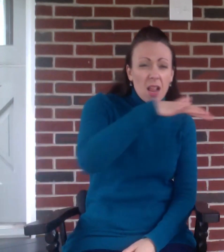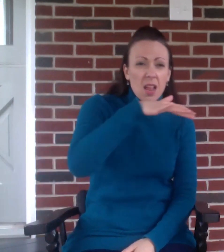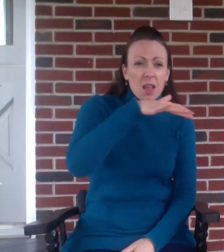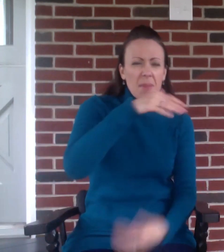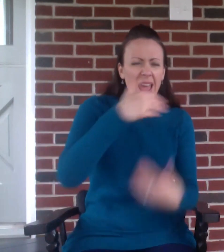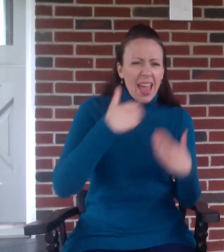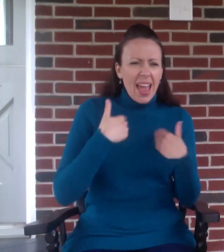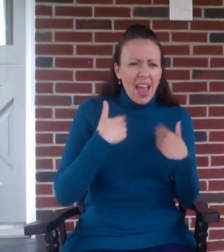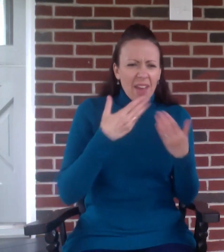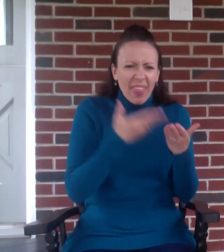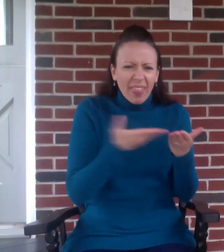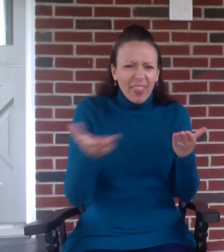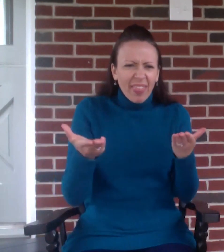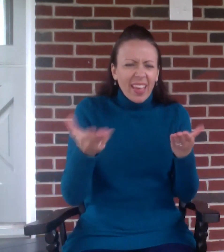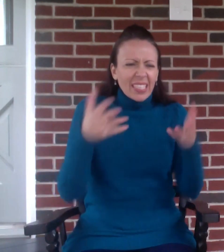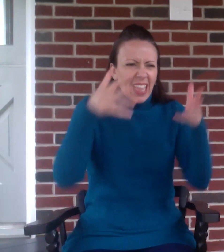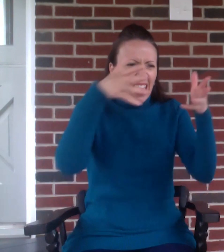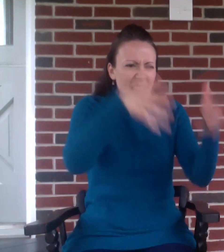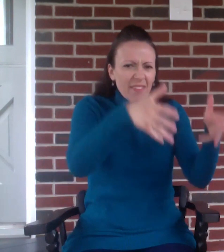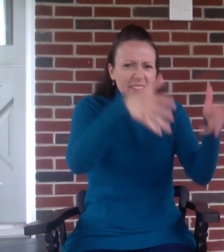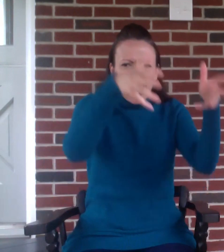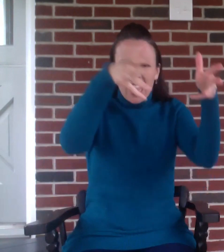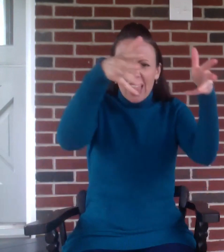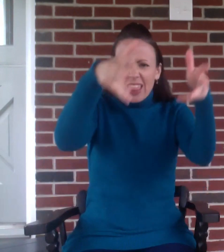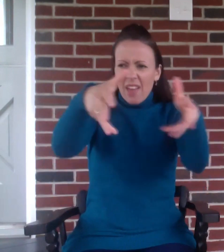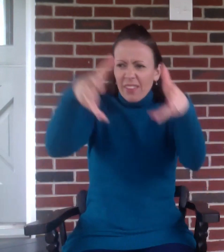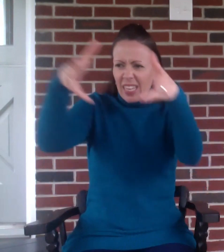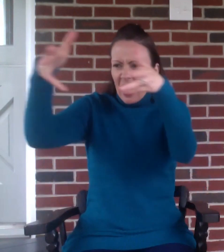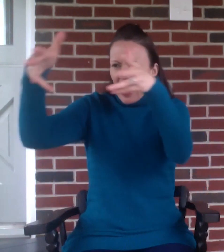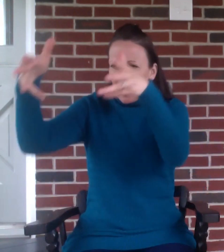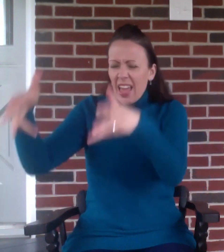If something is forgotten, that means no one knows it's almost even there.